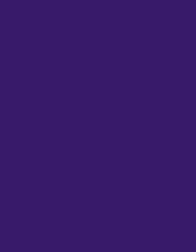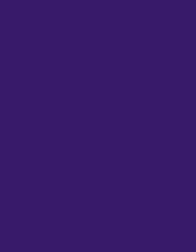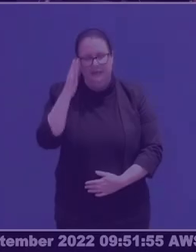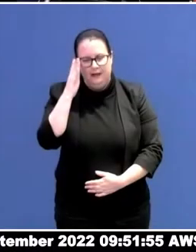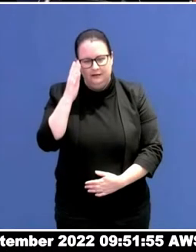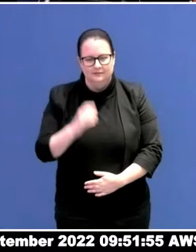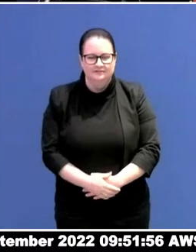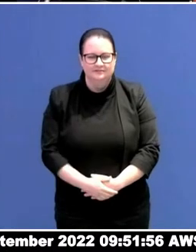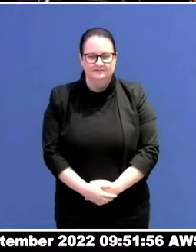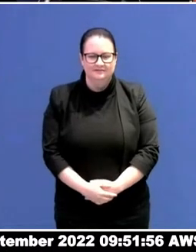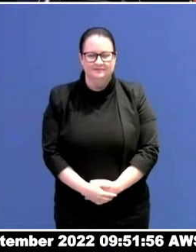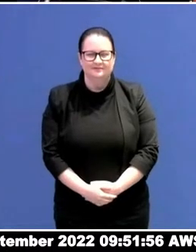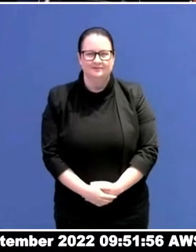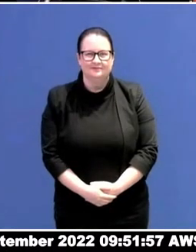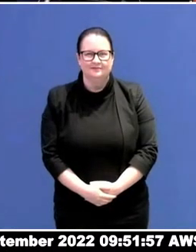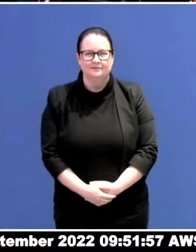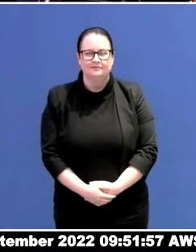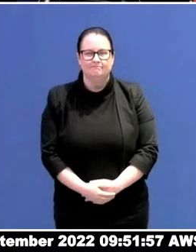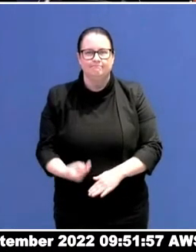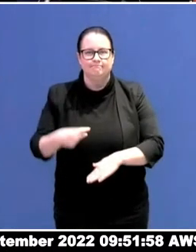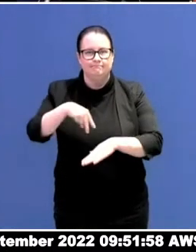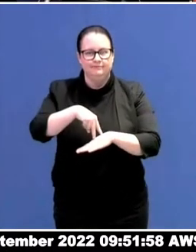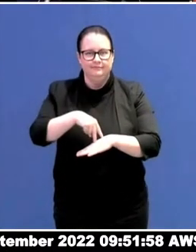is adjourned.